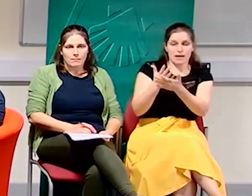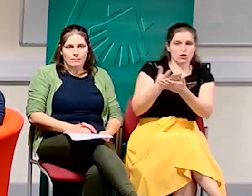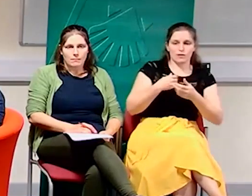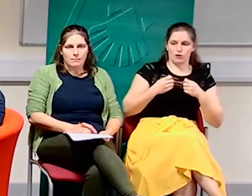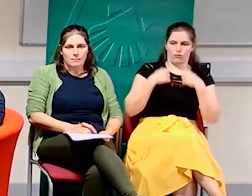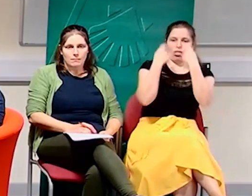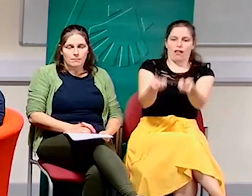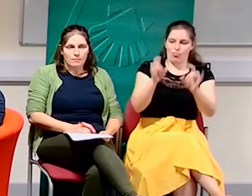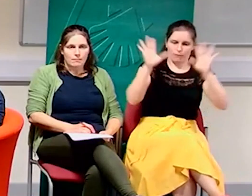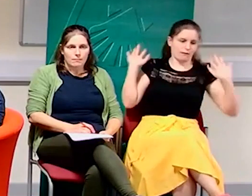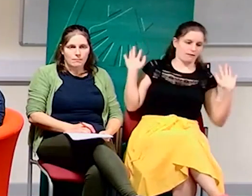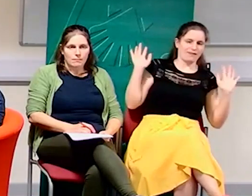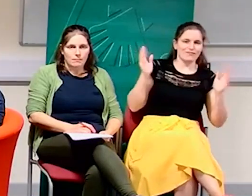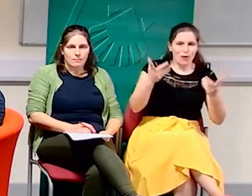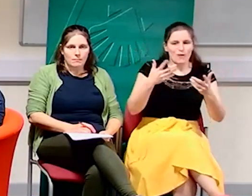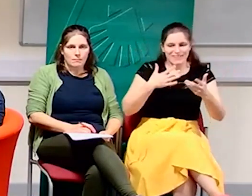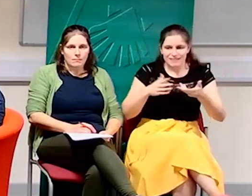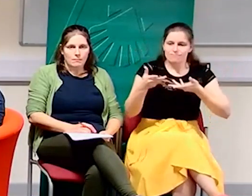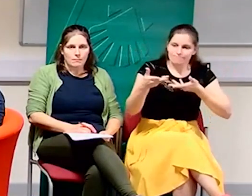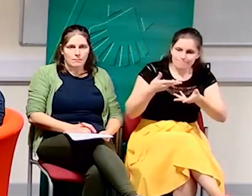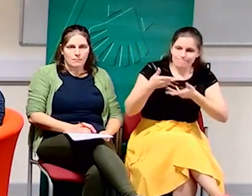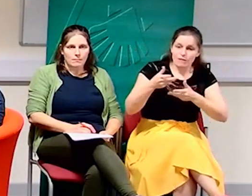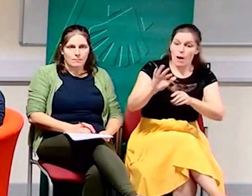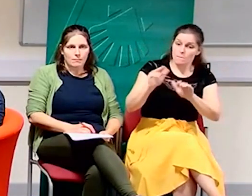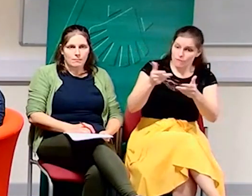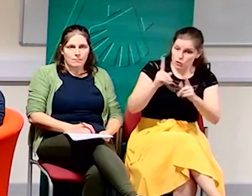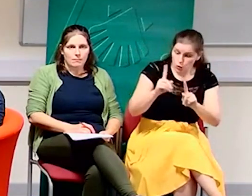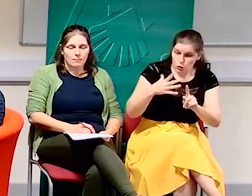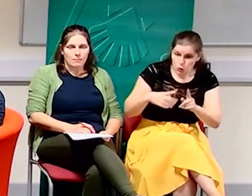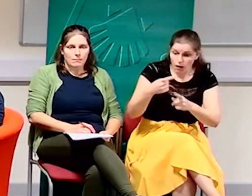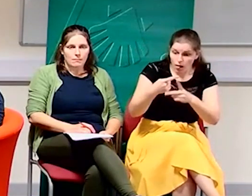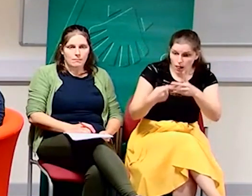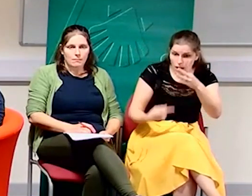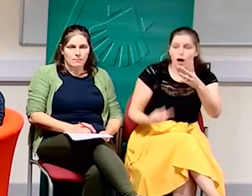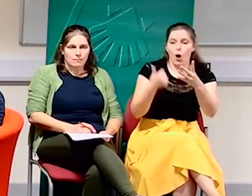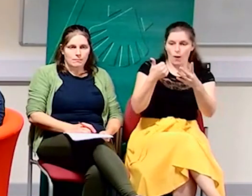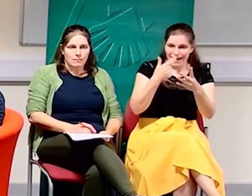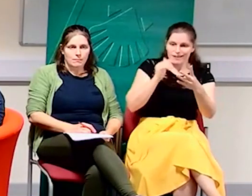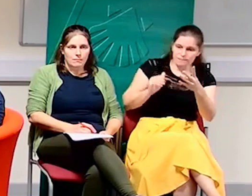side this this is an important provision for staff and students um benchmarking there there